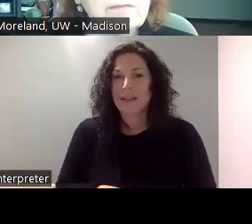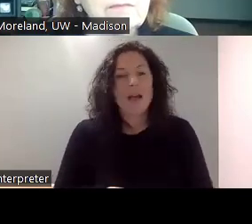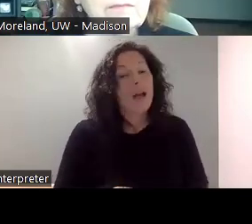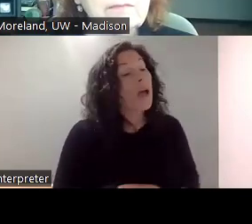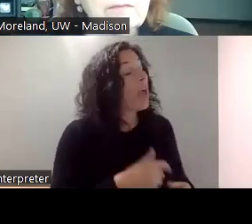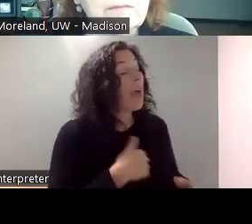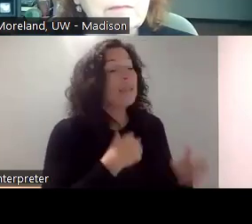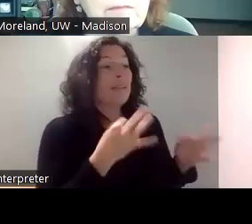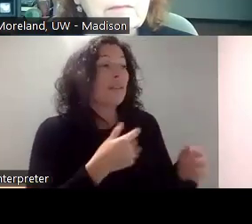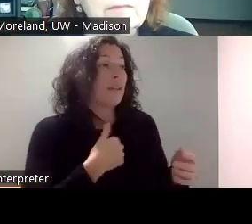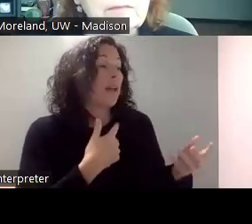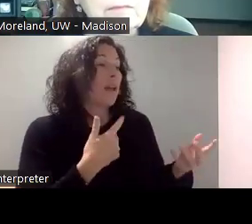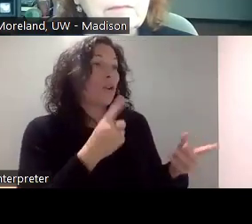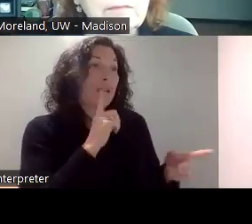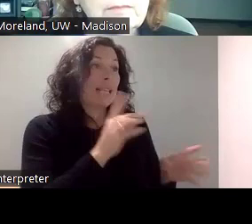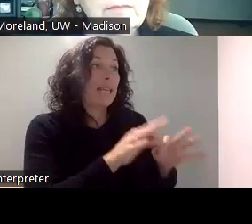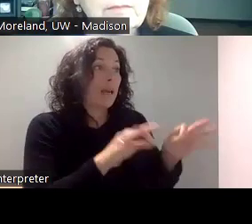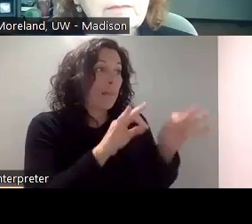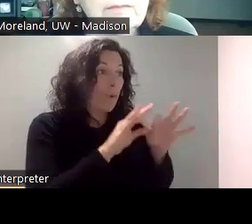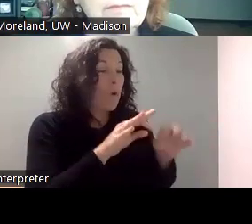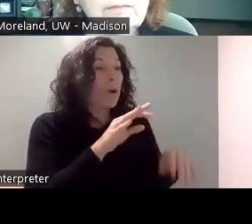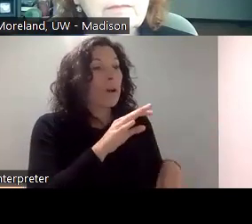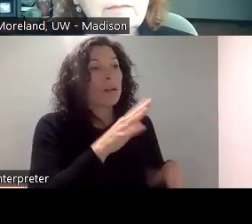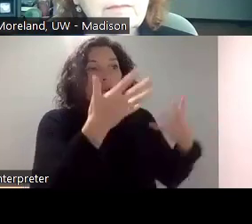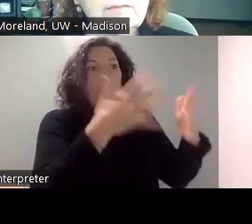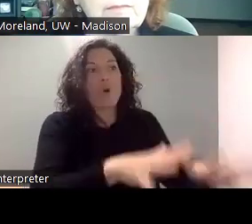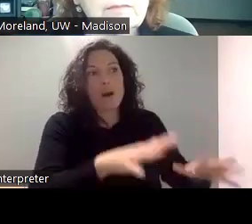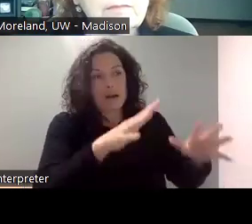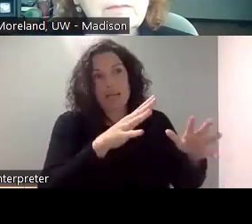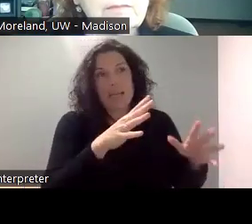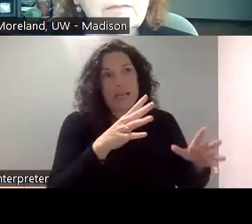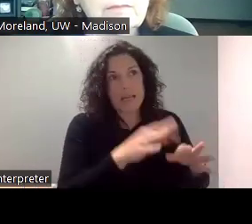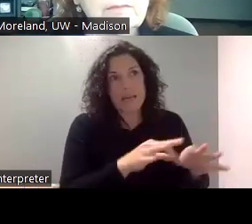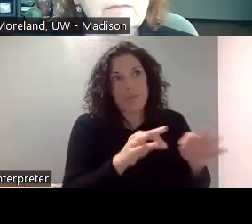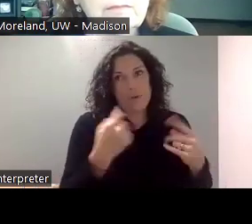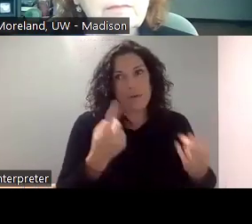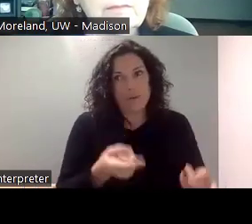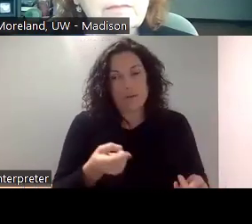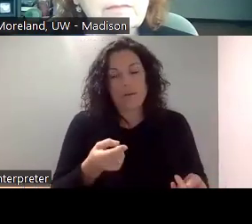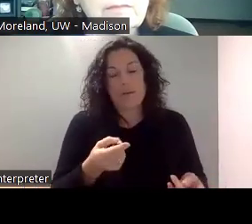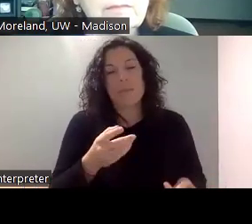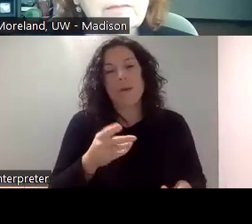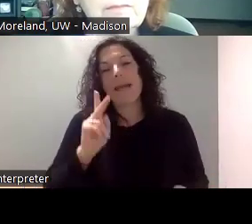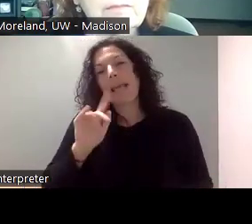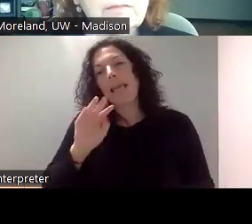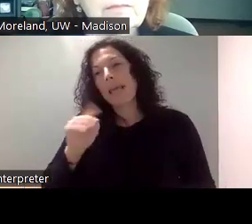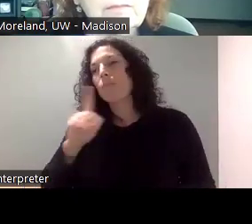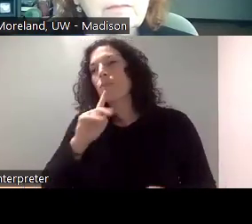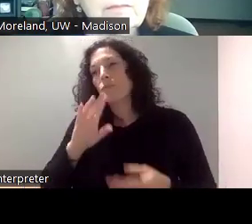It's really important. It already has been important, but I think what Kim was talking about earlier about progress